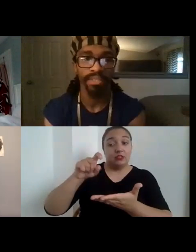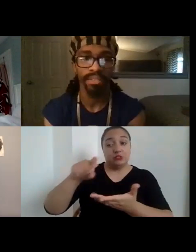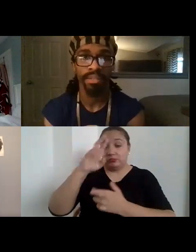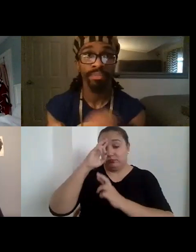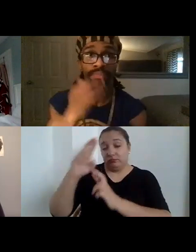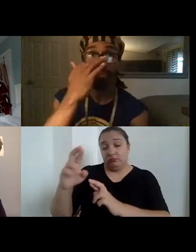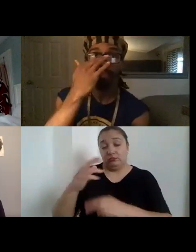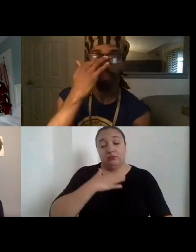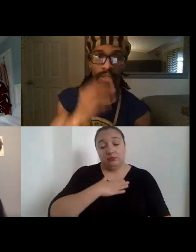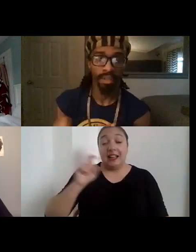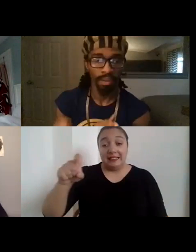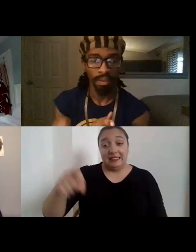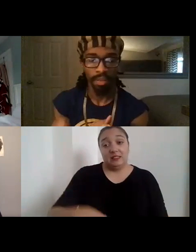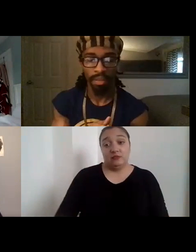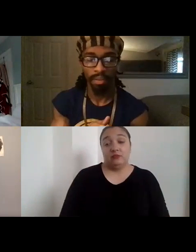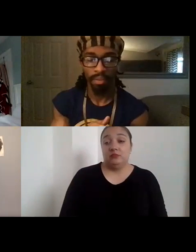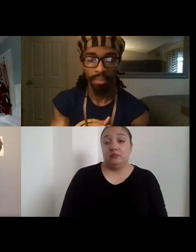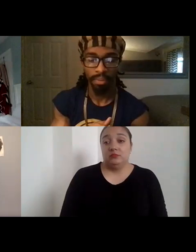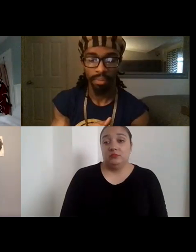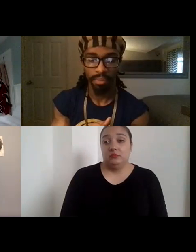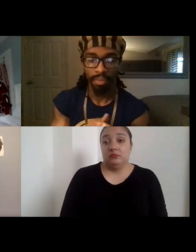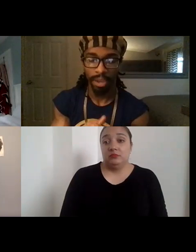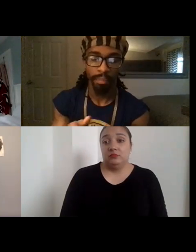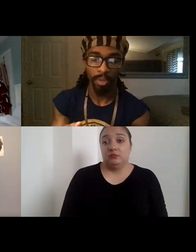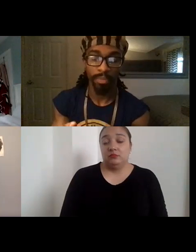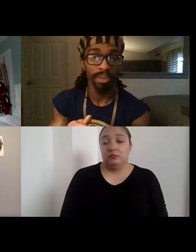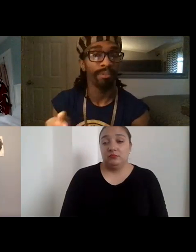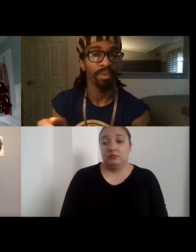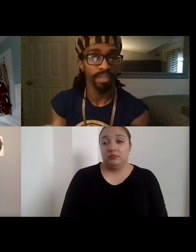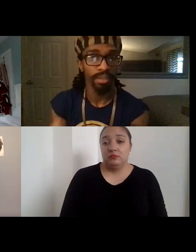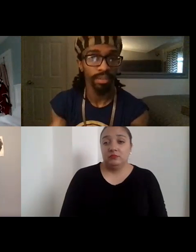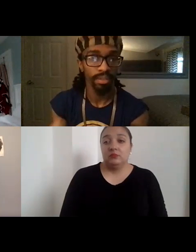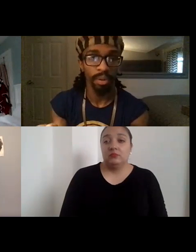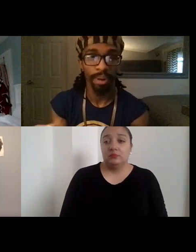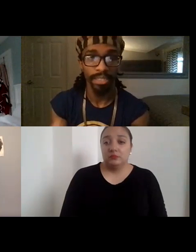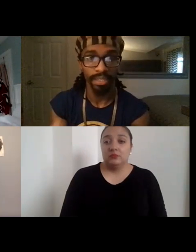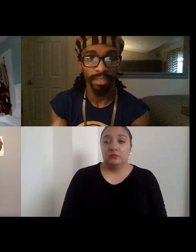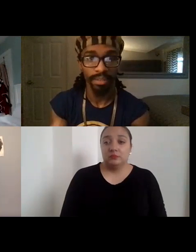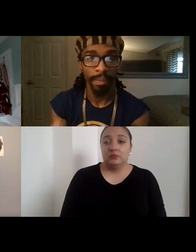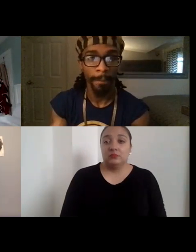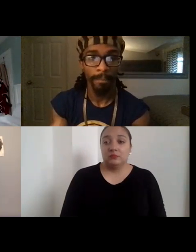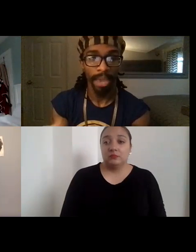there are multiple levels to oppression and